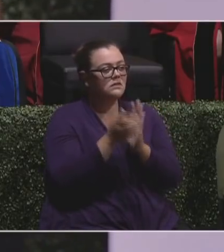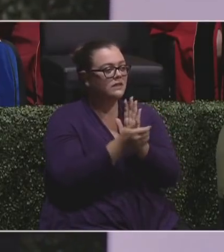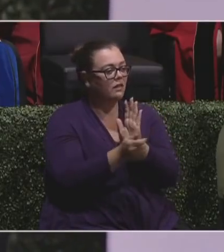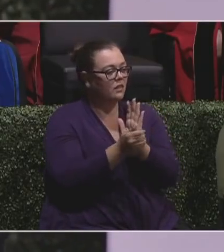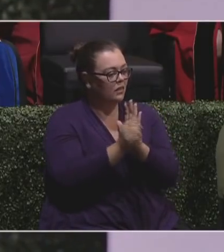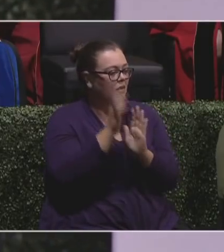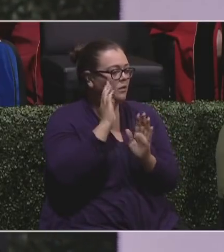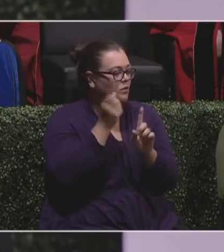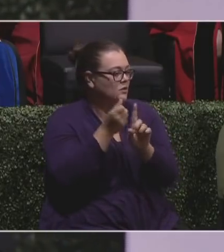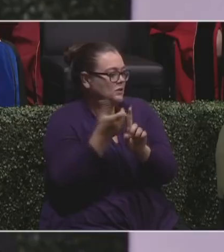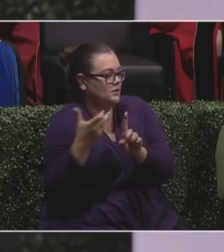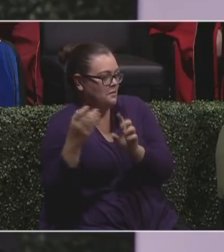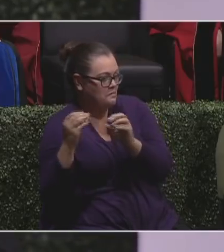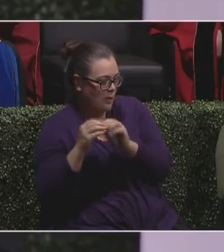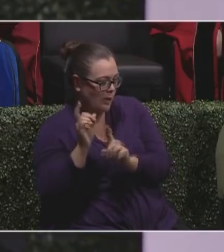WHETHER YOU USE THE SPECIALTY LISTED ON